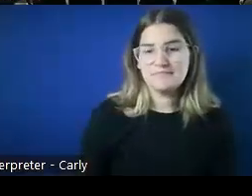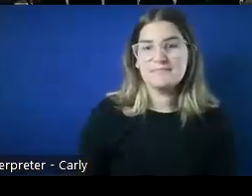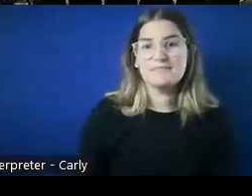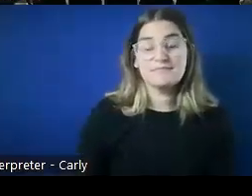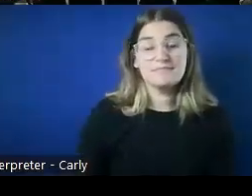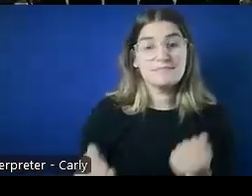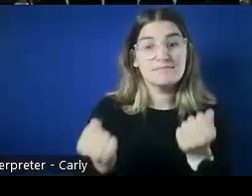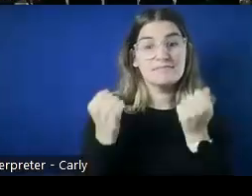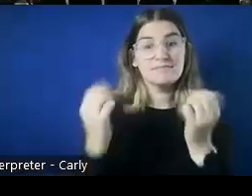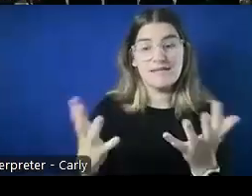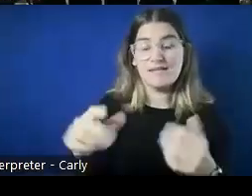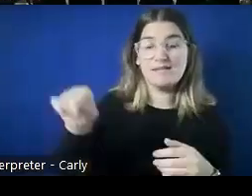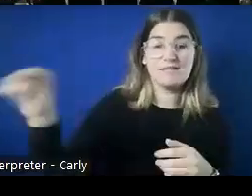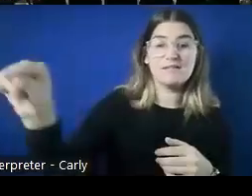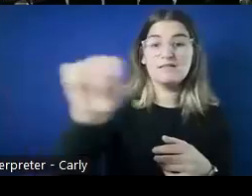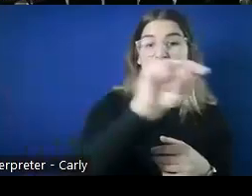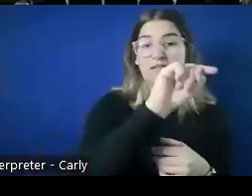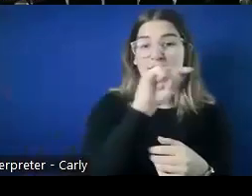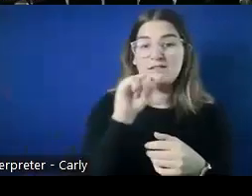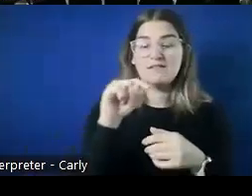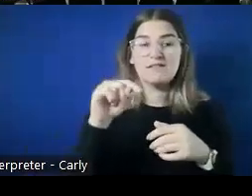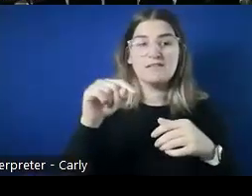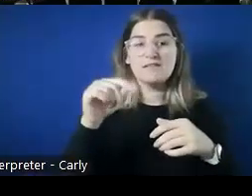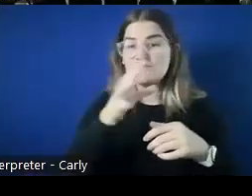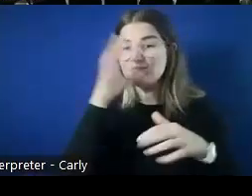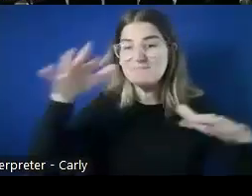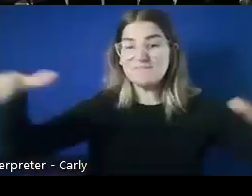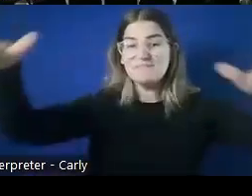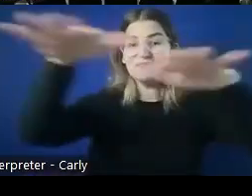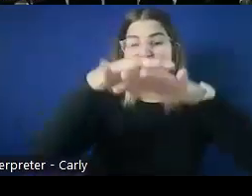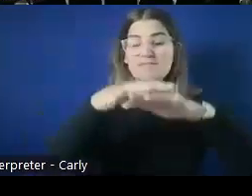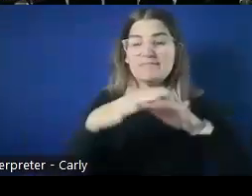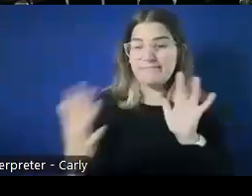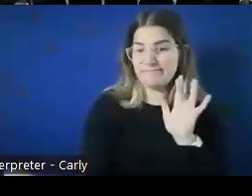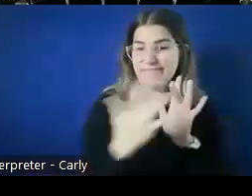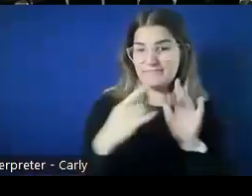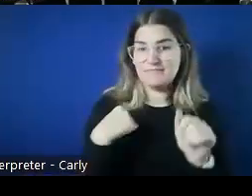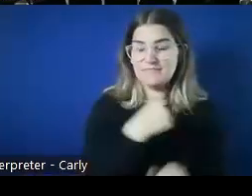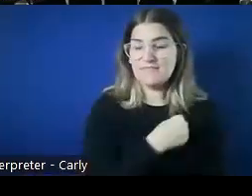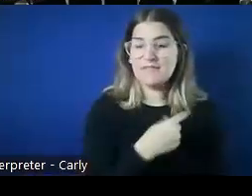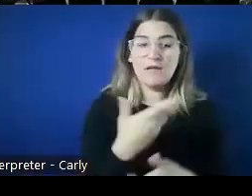of the um kind of surrounding counties from pediatrician offices School District so we